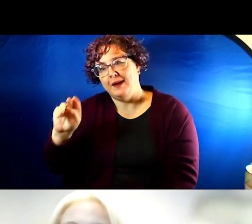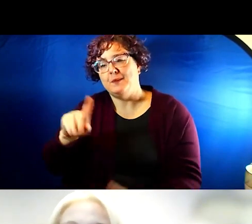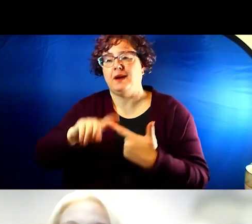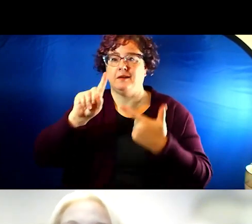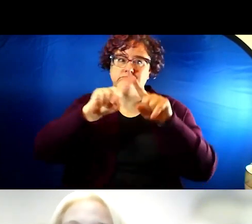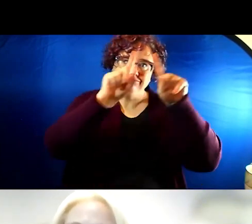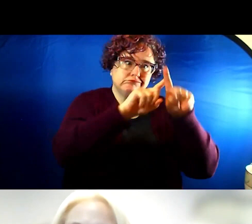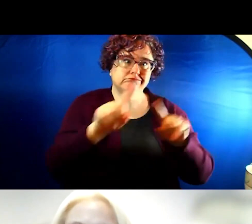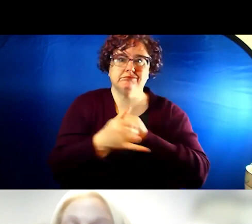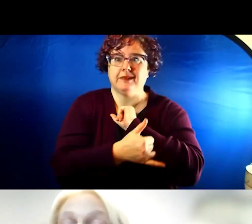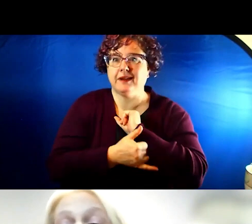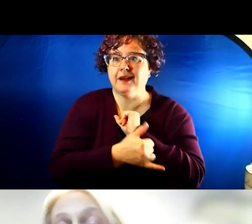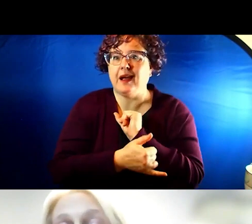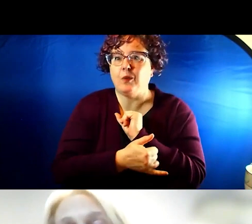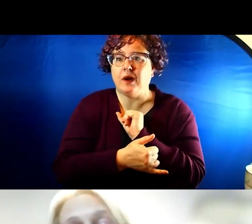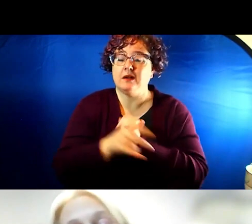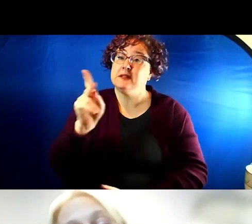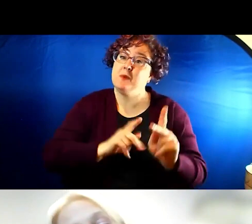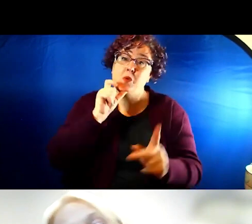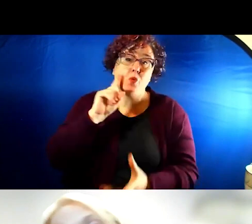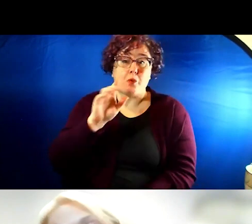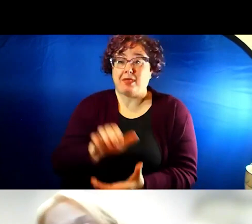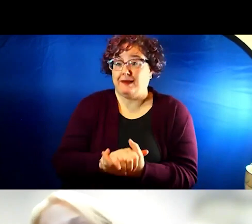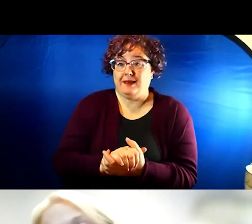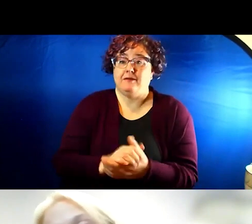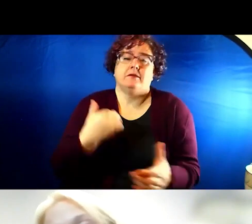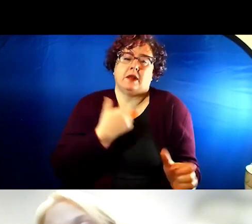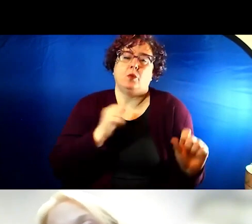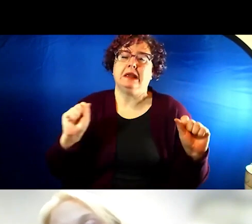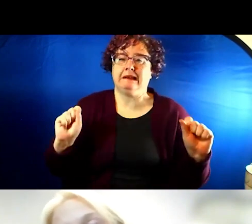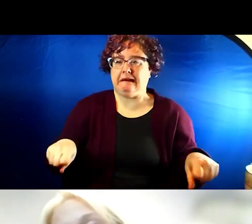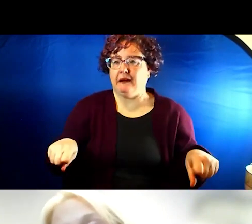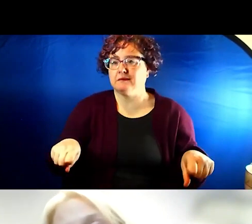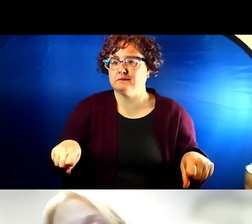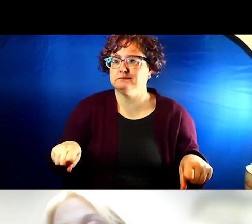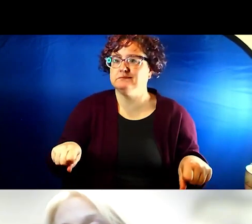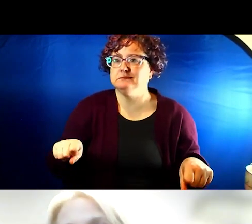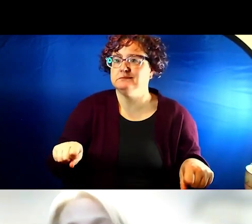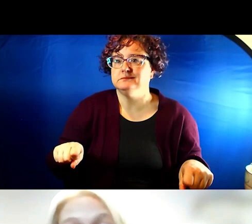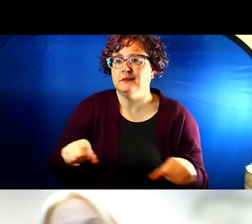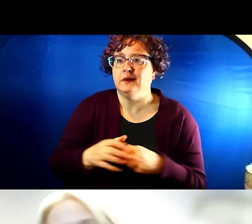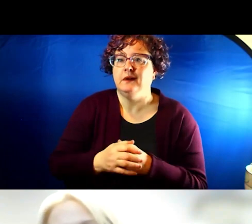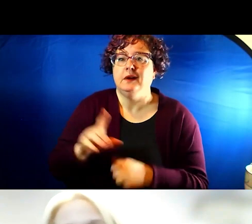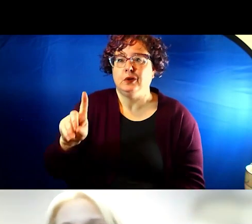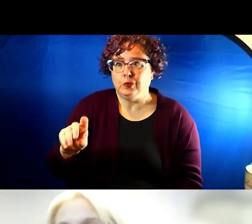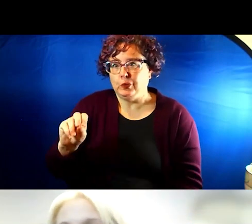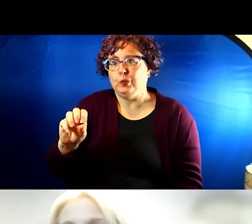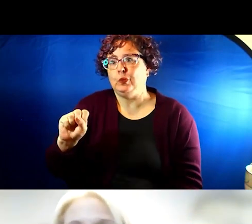THERE IS FOLKS THAT DON'T BELIEVE THAT WE CAN DO THIS. IT IS A LARGE, DIVERSE AREA.